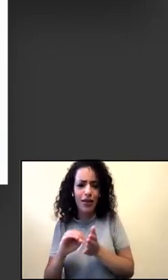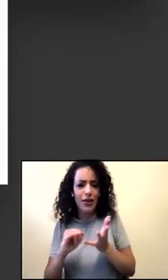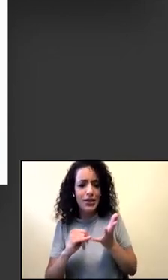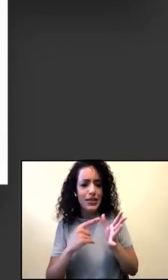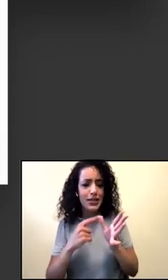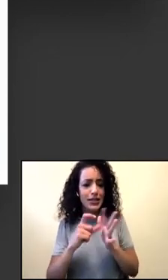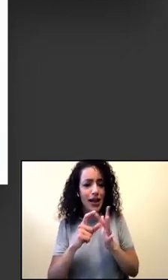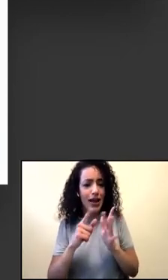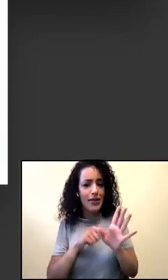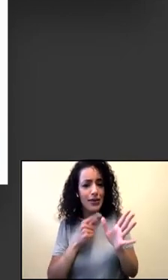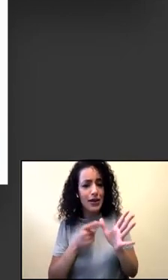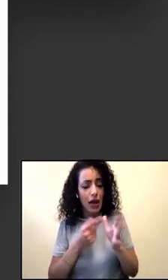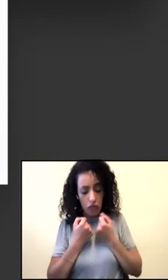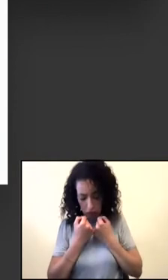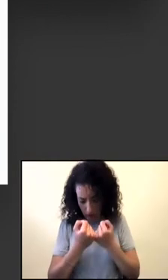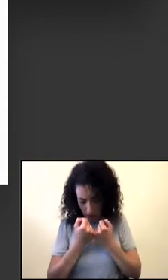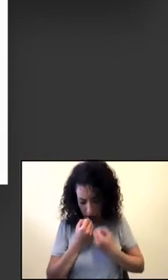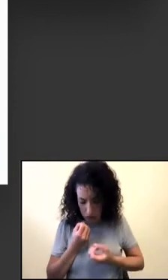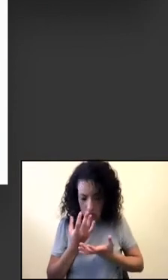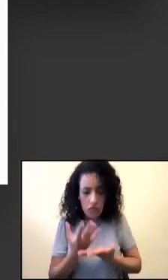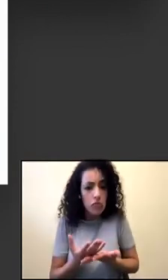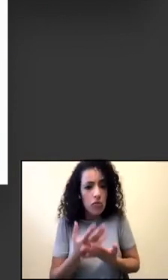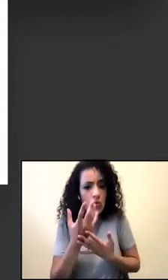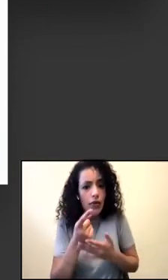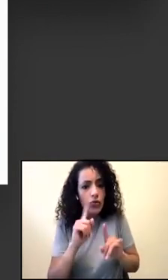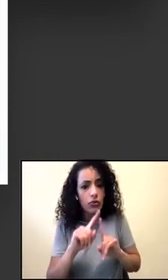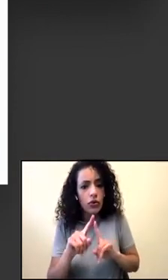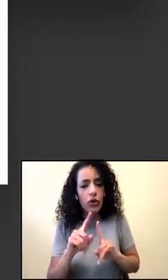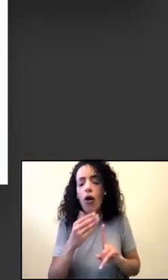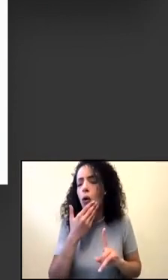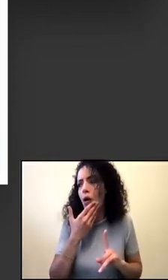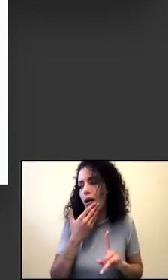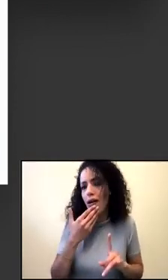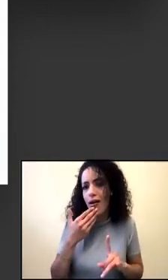of thoughts in response to that? Yeah it was a lovely film Asma, thank you for sharing it. It was